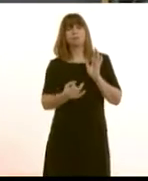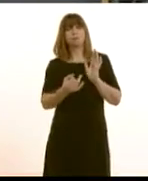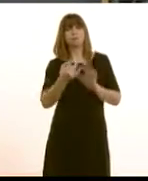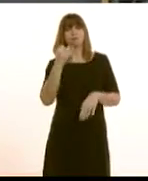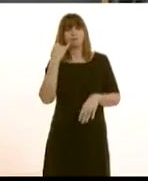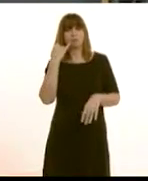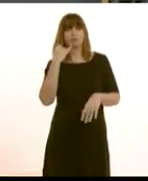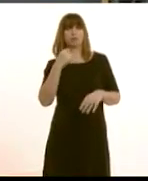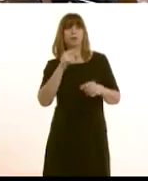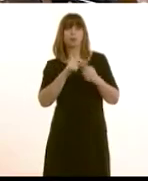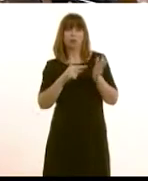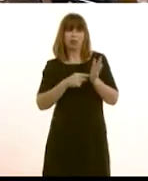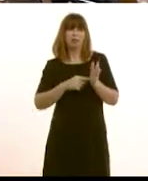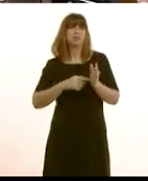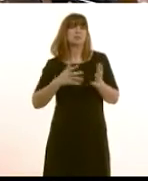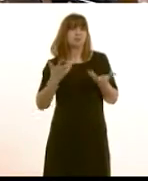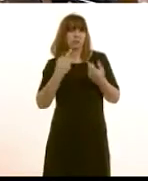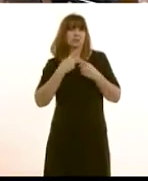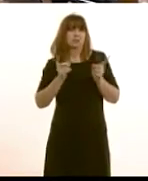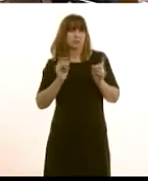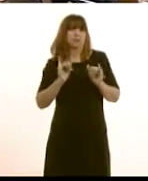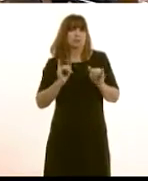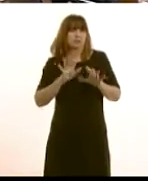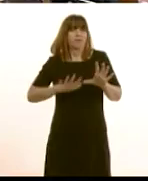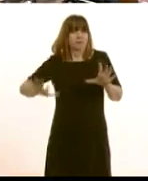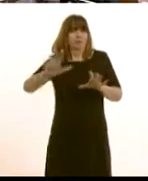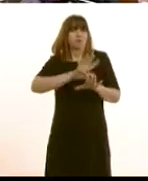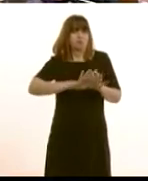in Port Talbot and the wider county itself. Carwyn Jones: The announcement was covered